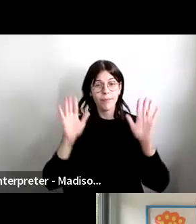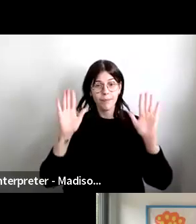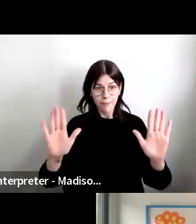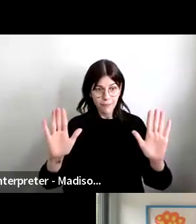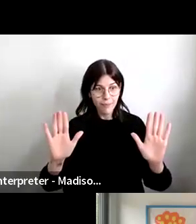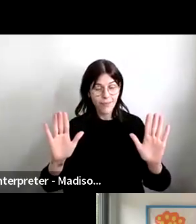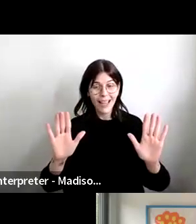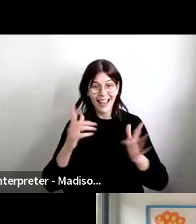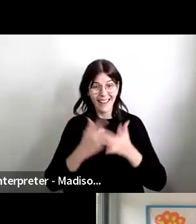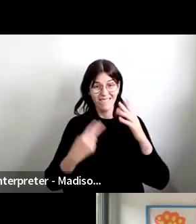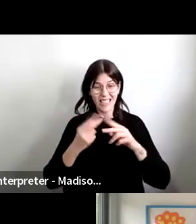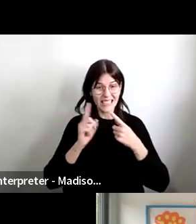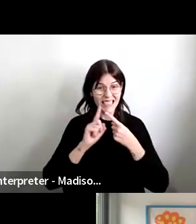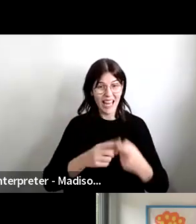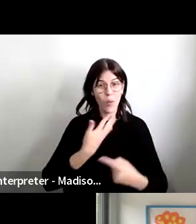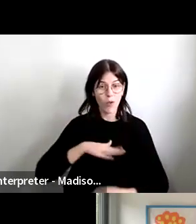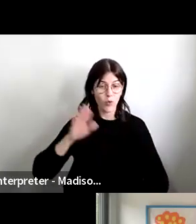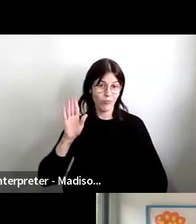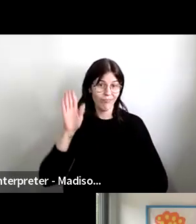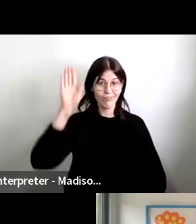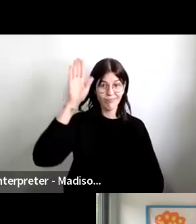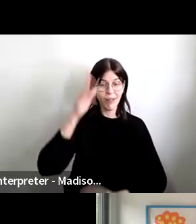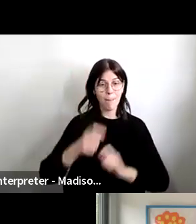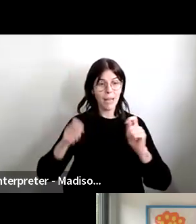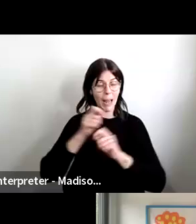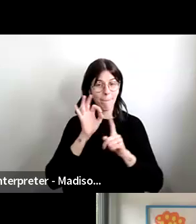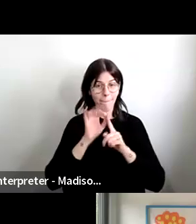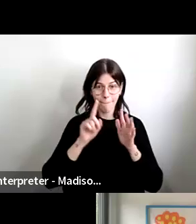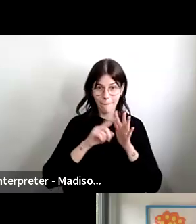still want to put up your hand to become a peer, you need to complete and submit an application